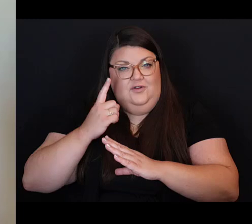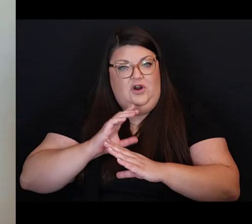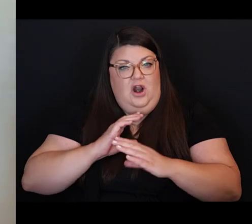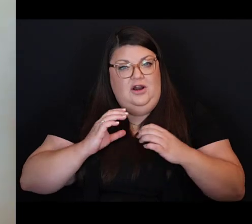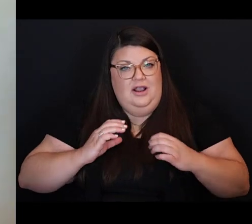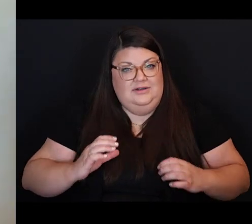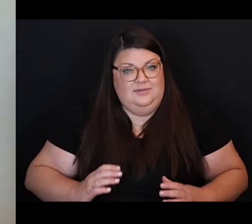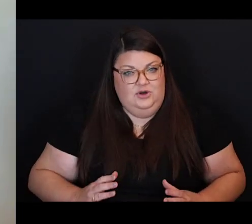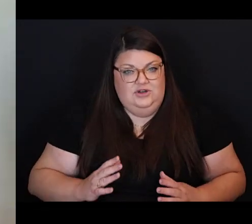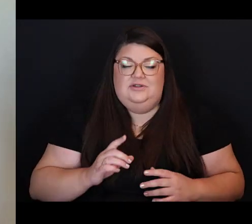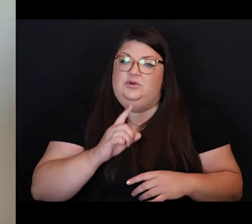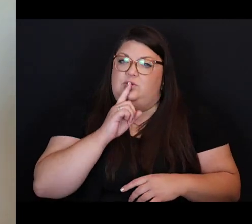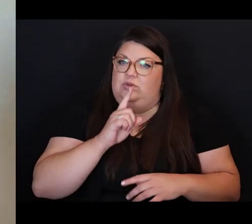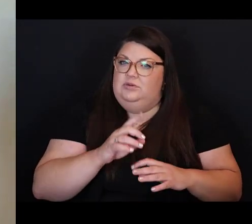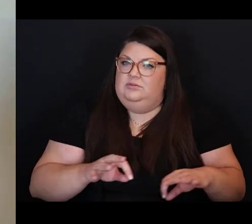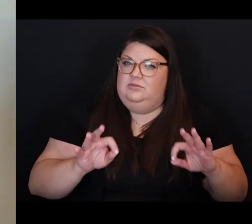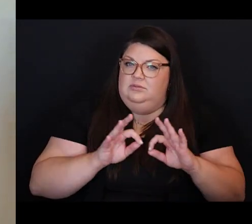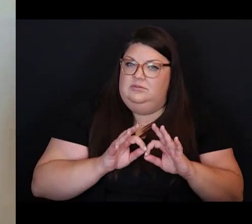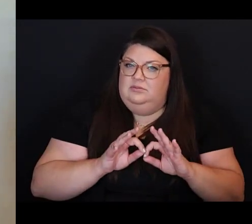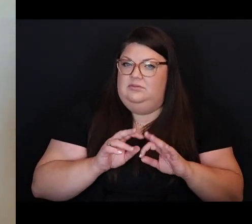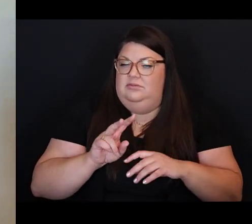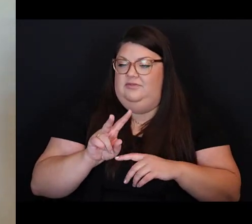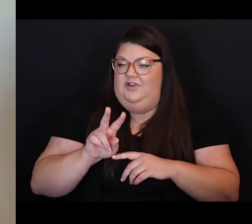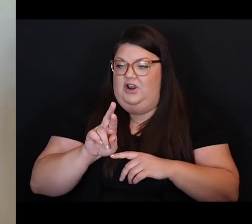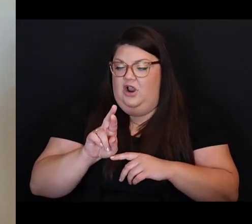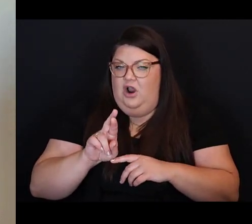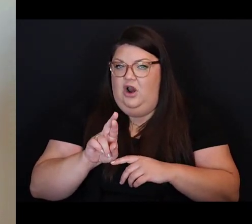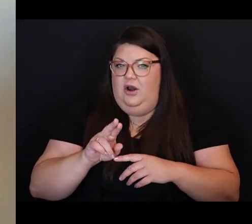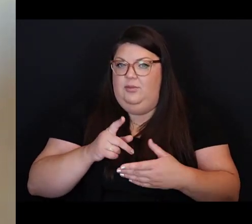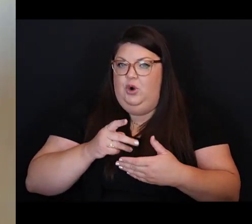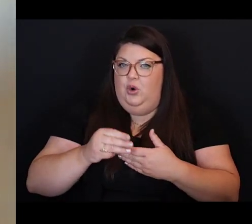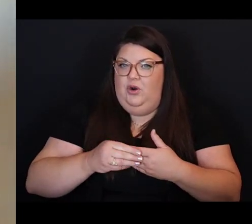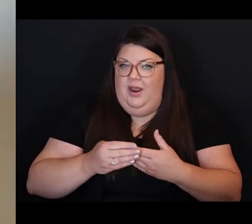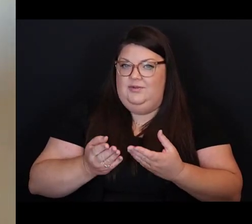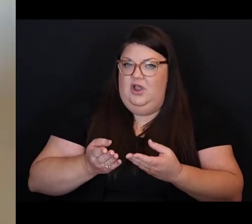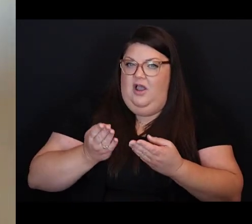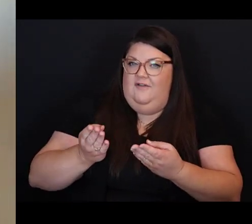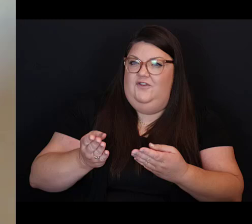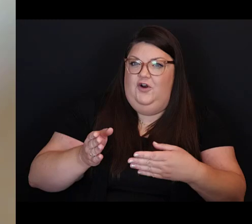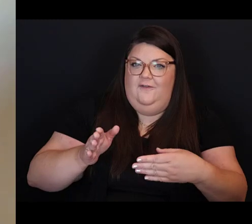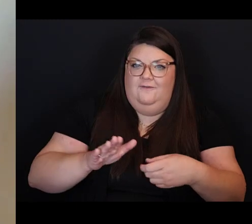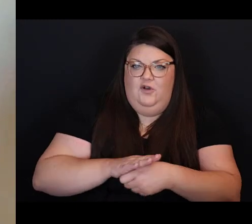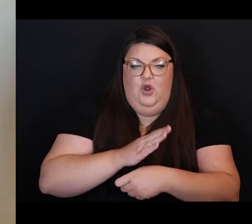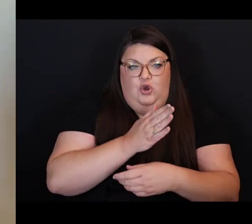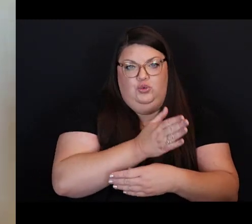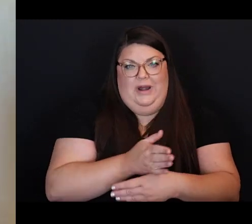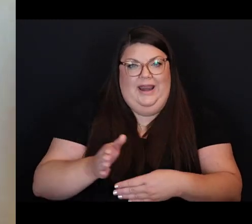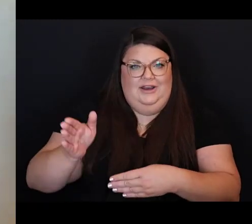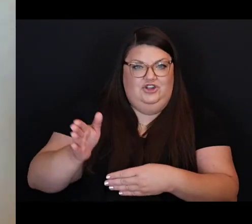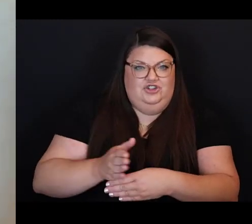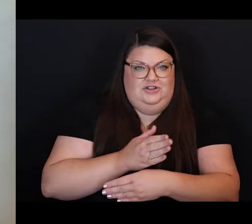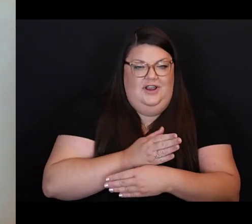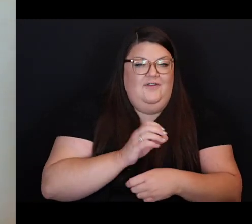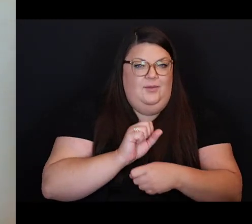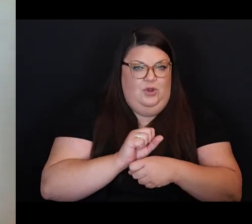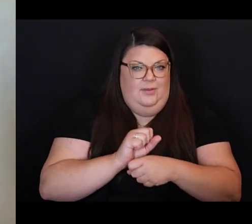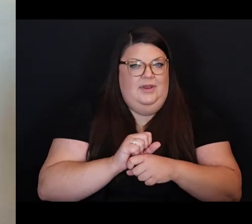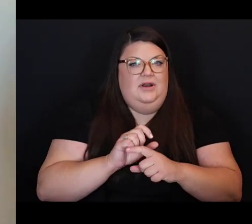customers it is essential that VR programs offer a full range of employment options